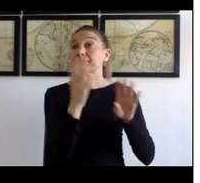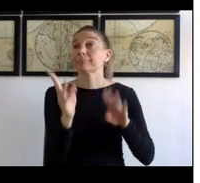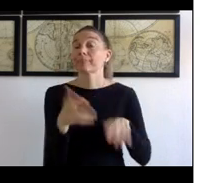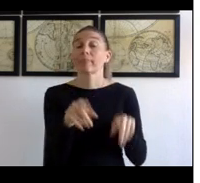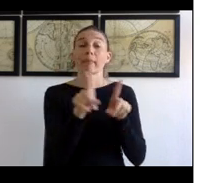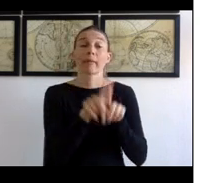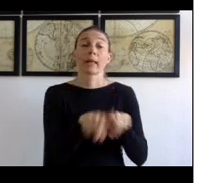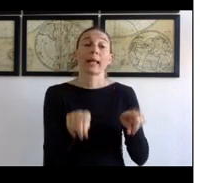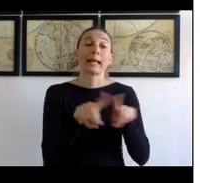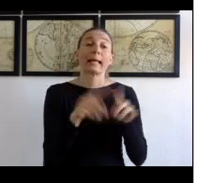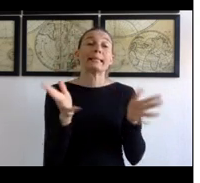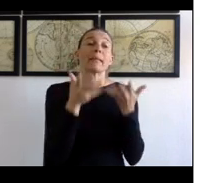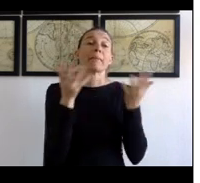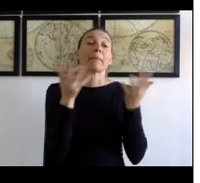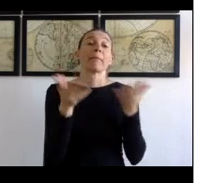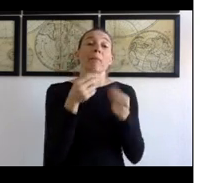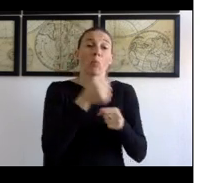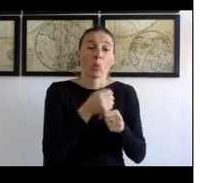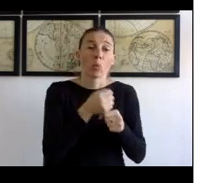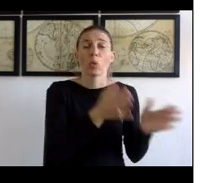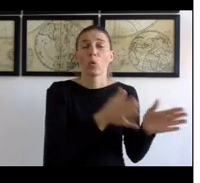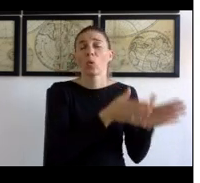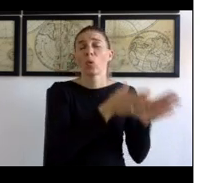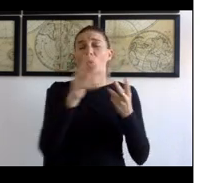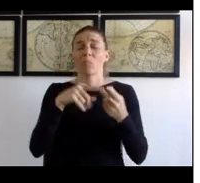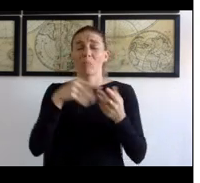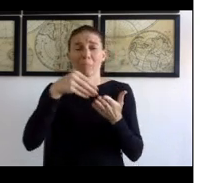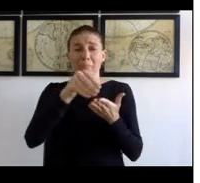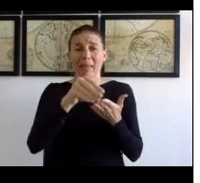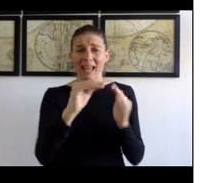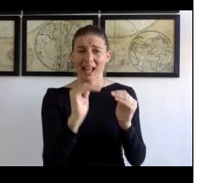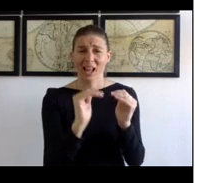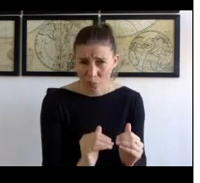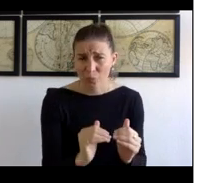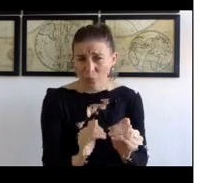jobs that are badly paid. Most of the persons with disabilities